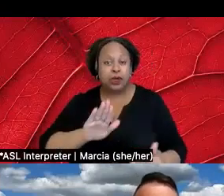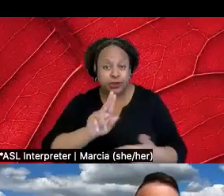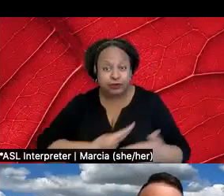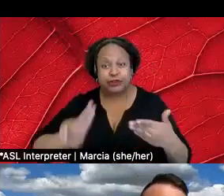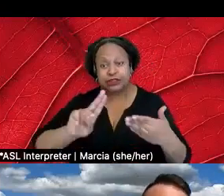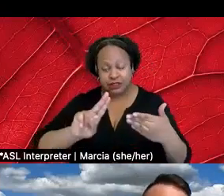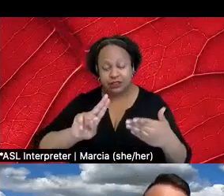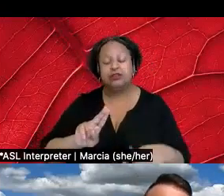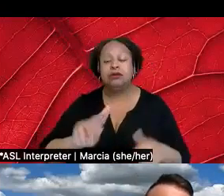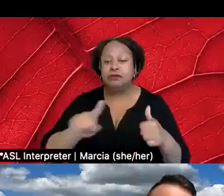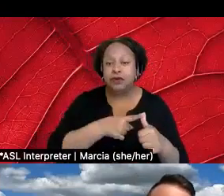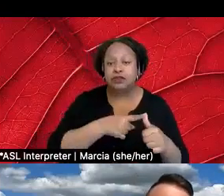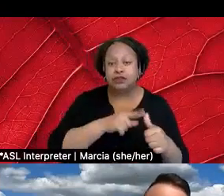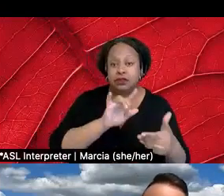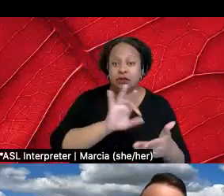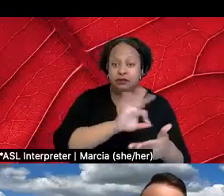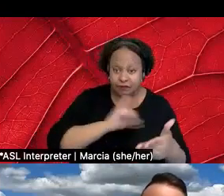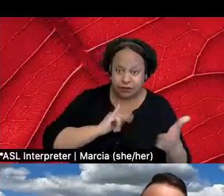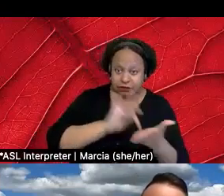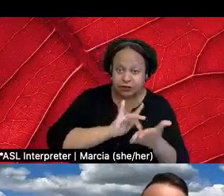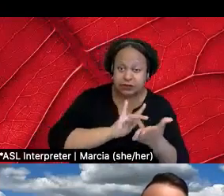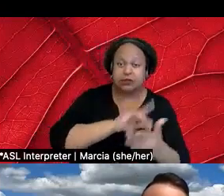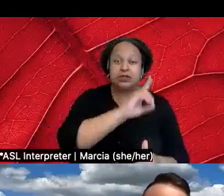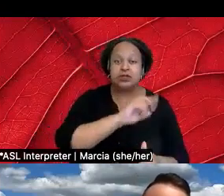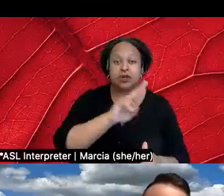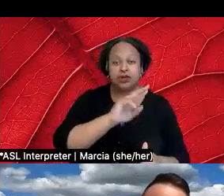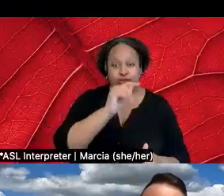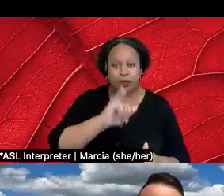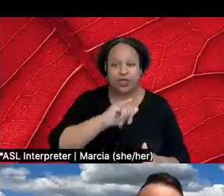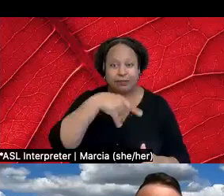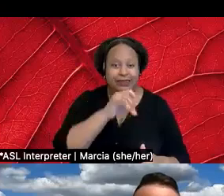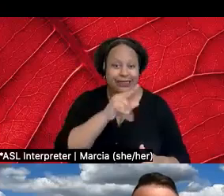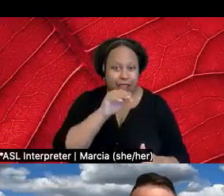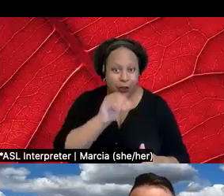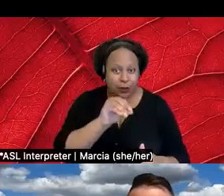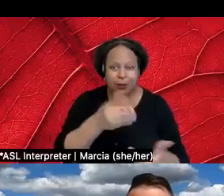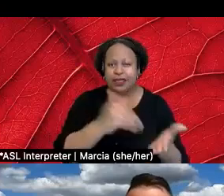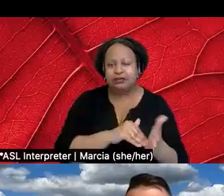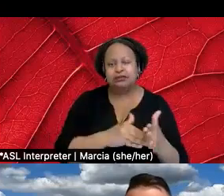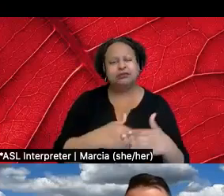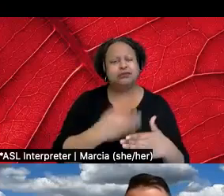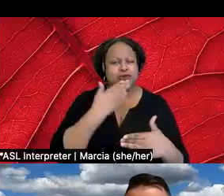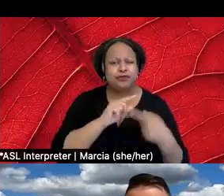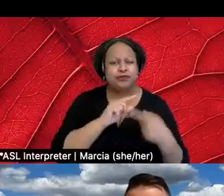First of all, faculty of medicine and Dr Tony Pignatellio, a really great friend and ally in our